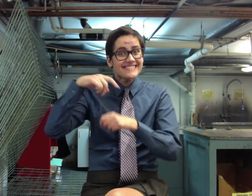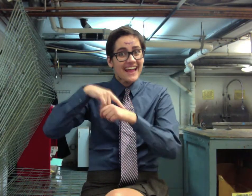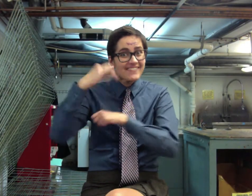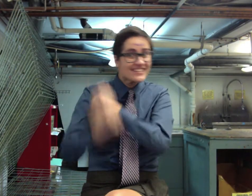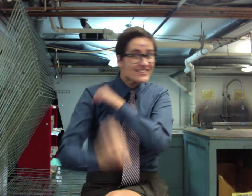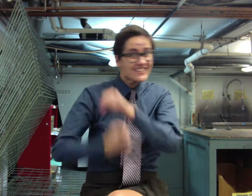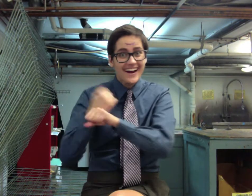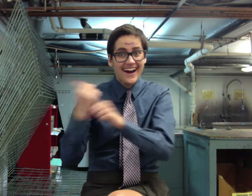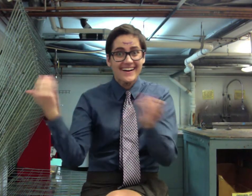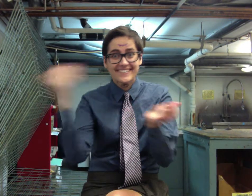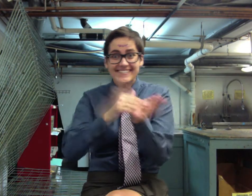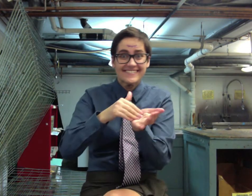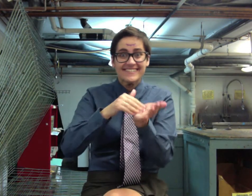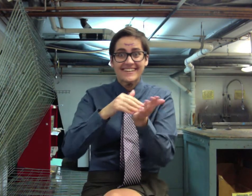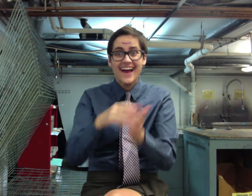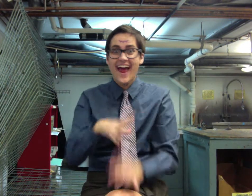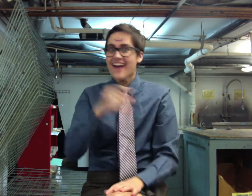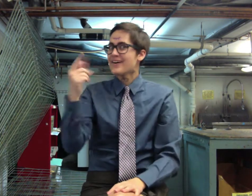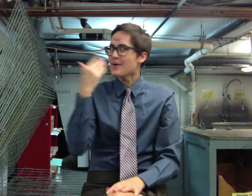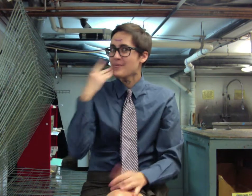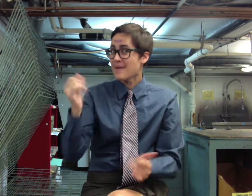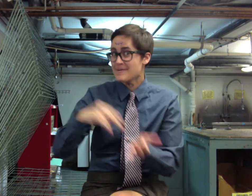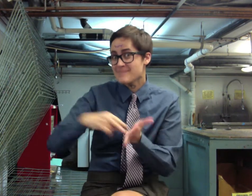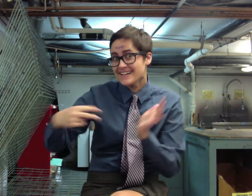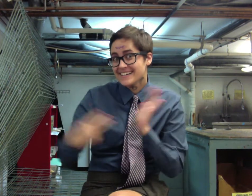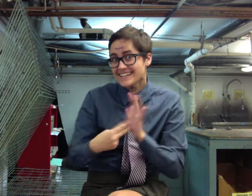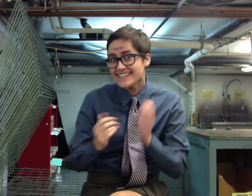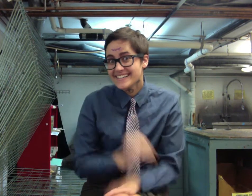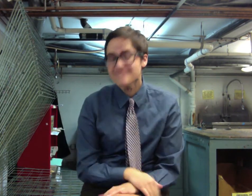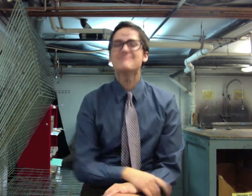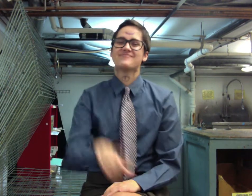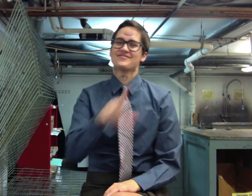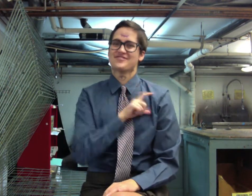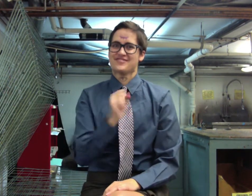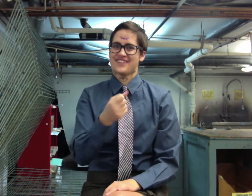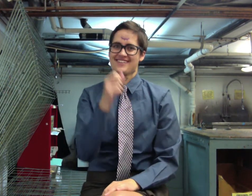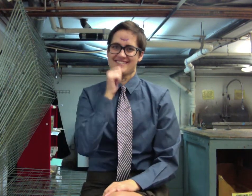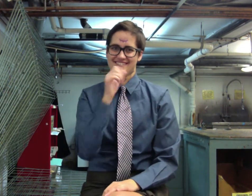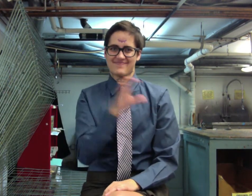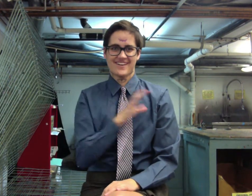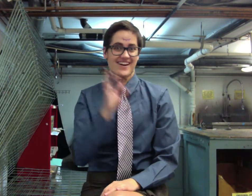It's election season again, and you know what that means! Sheriff's secret police